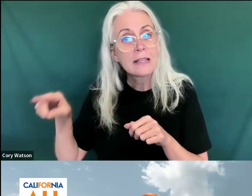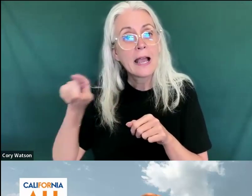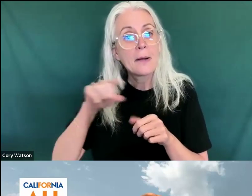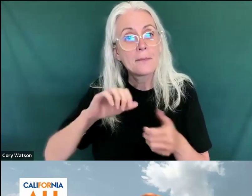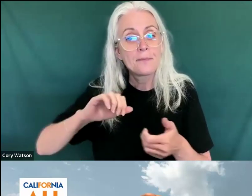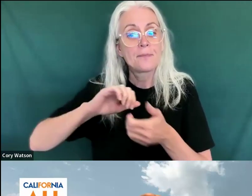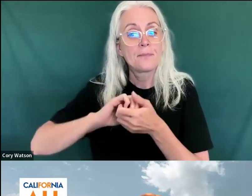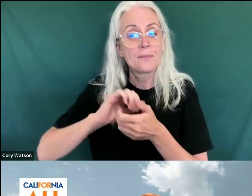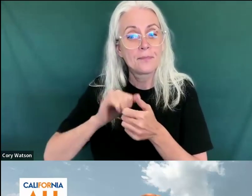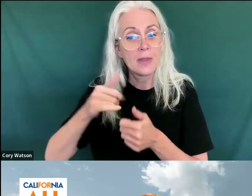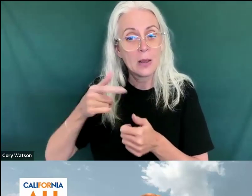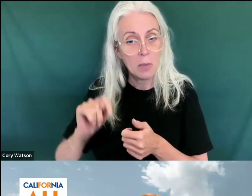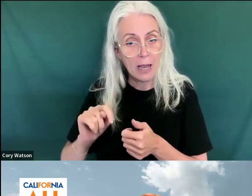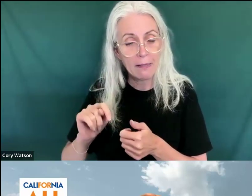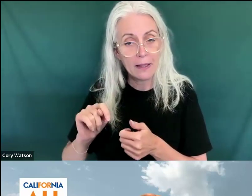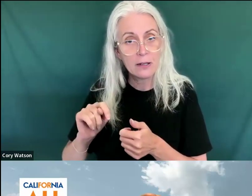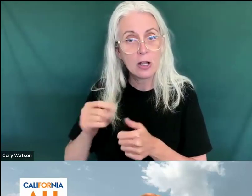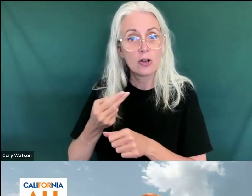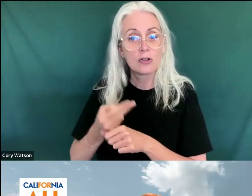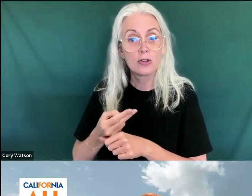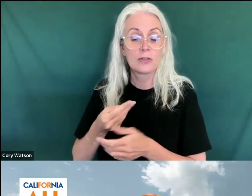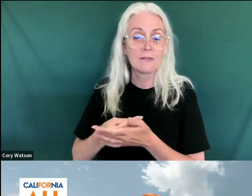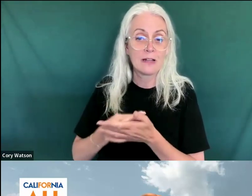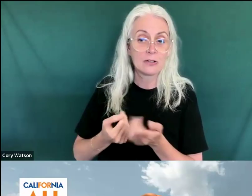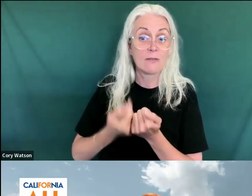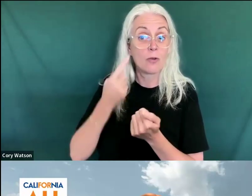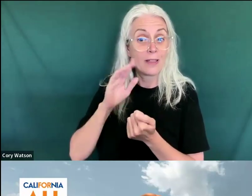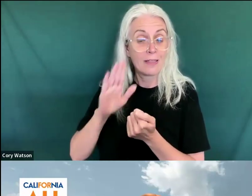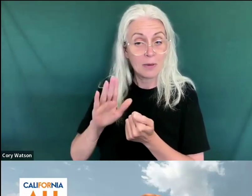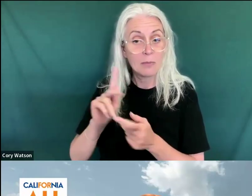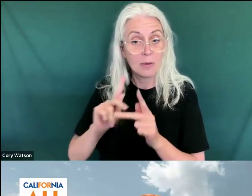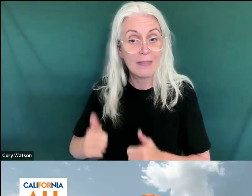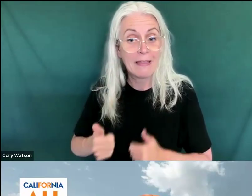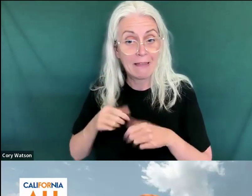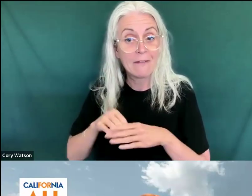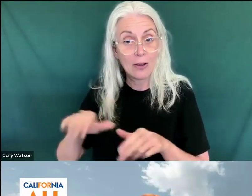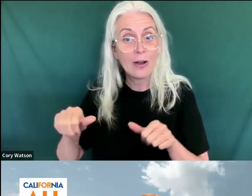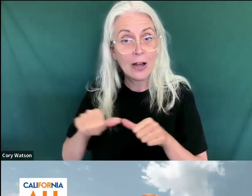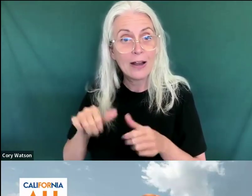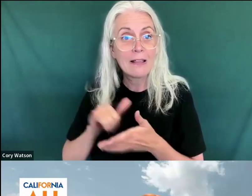the Pilot to leverage the subsidy for their residents, correct? That's really neat.